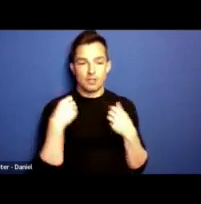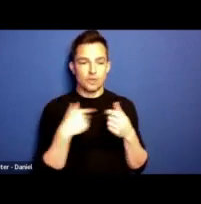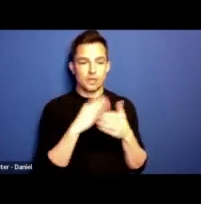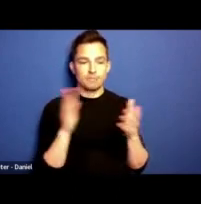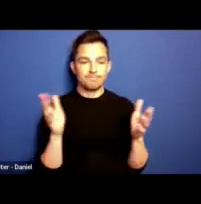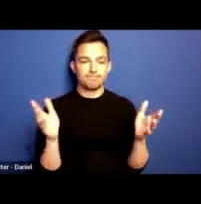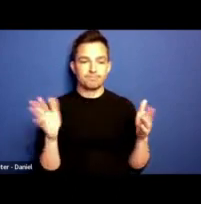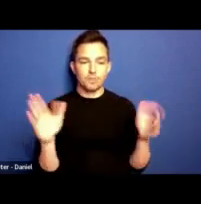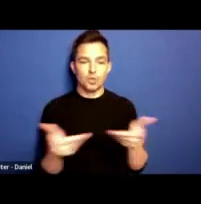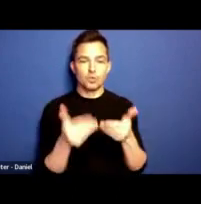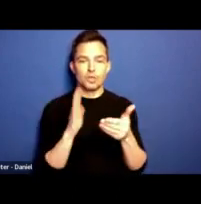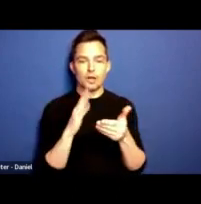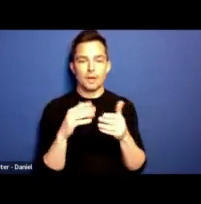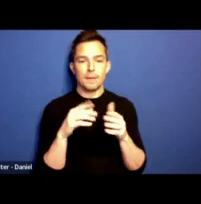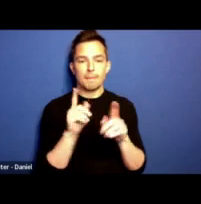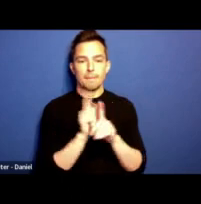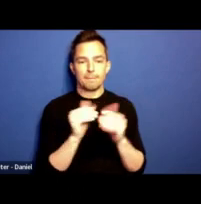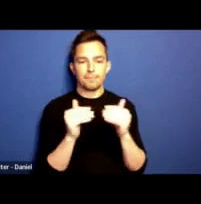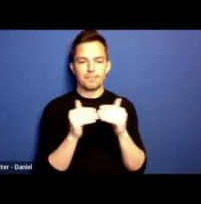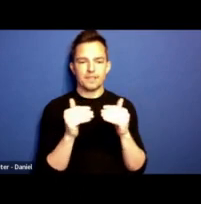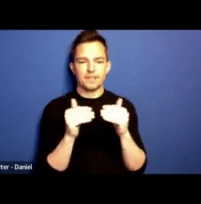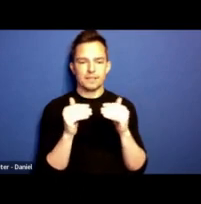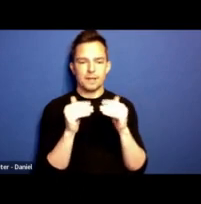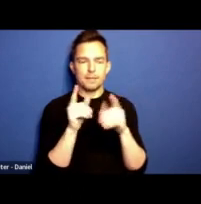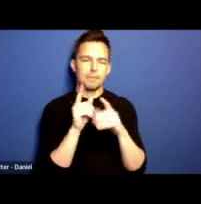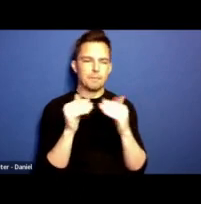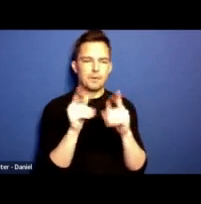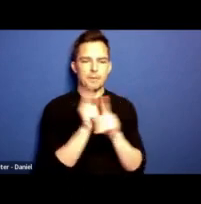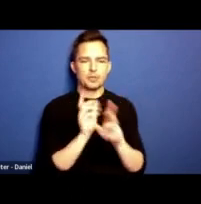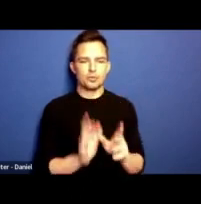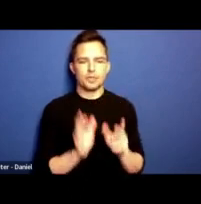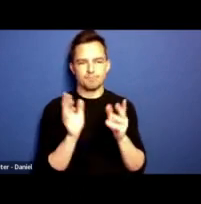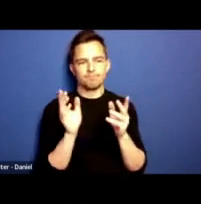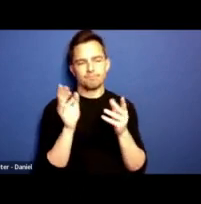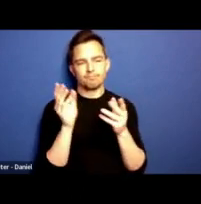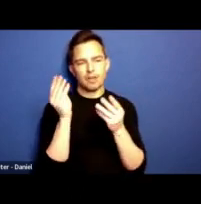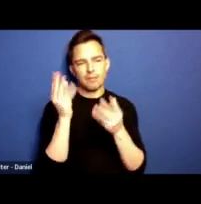our peer mentoring curriculum, information about TBI uum even